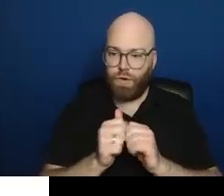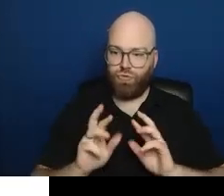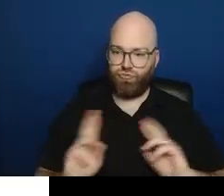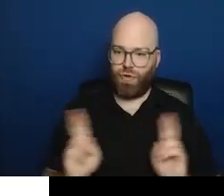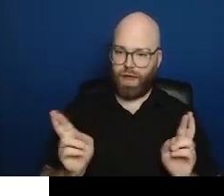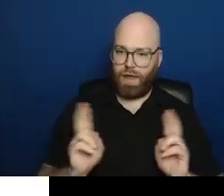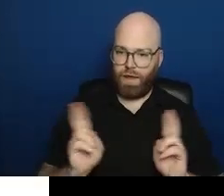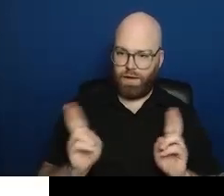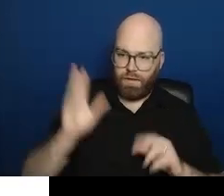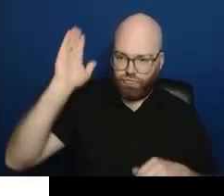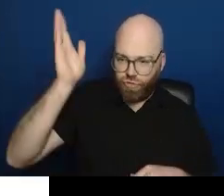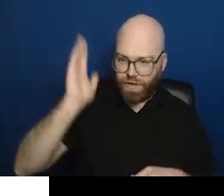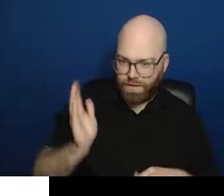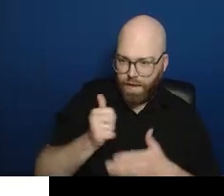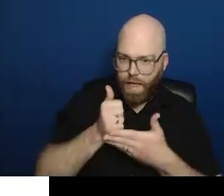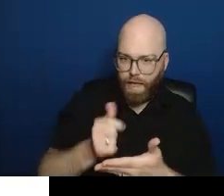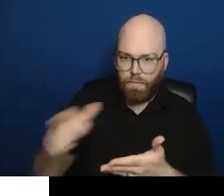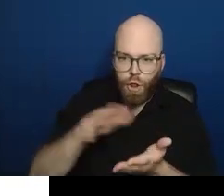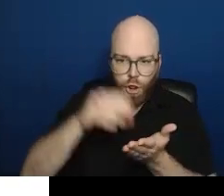and provide that information so that people know what to do